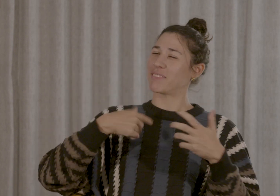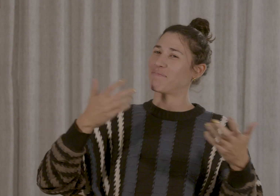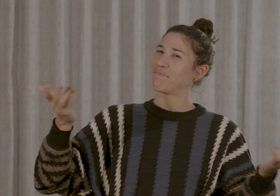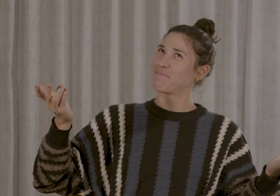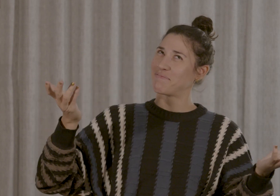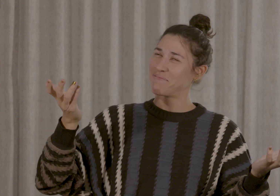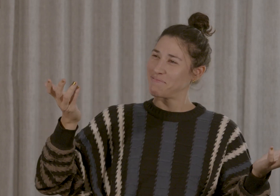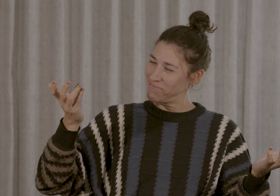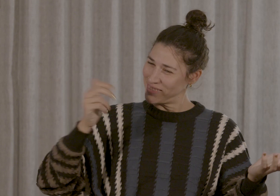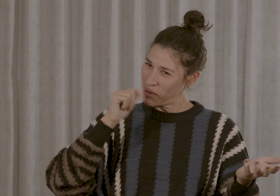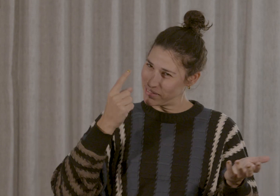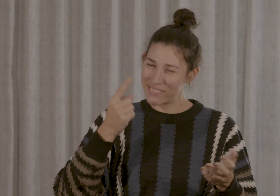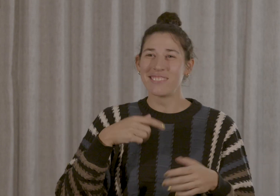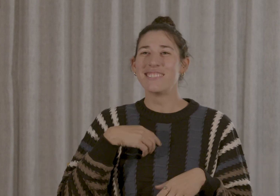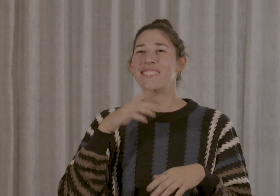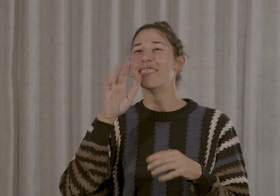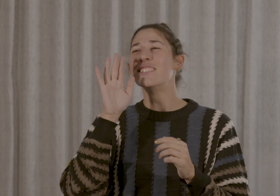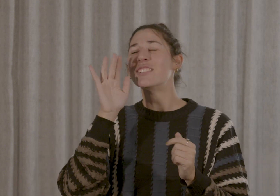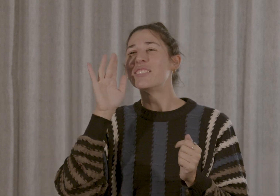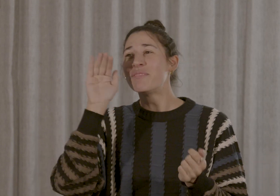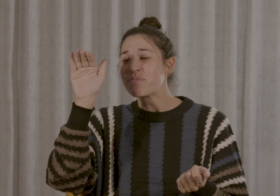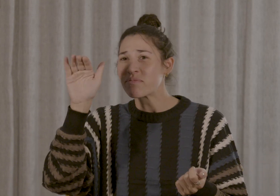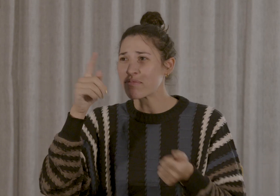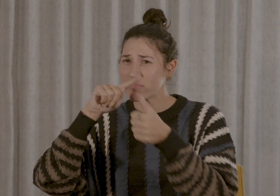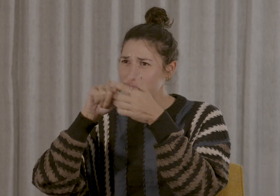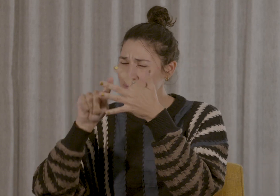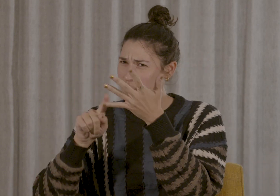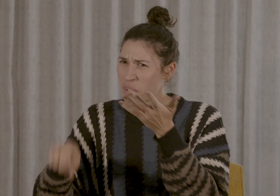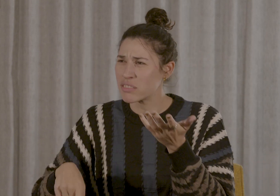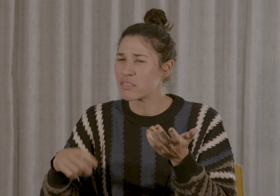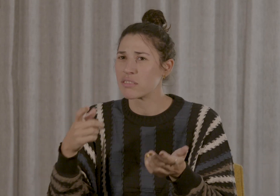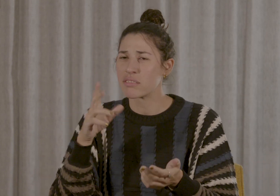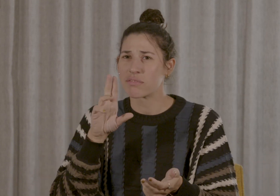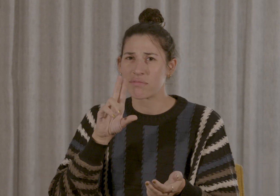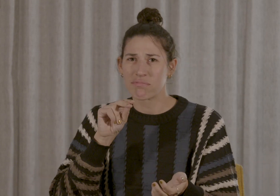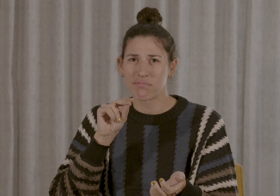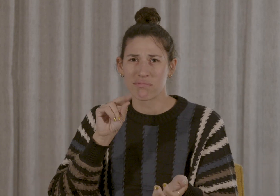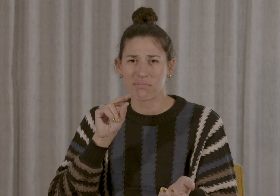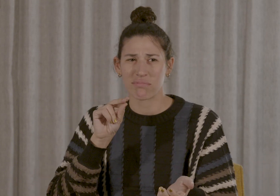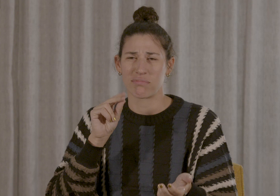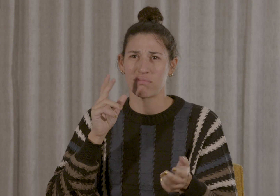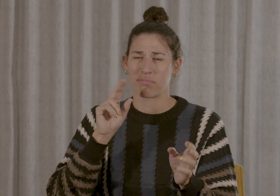that I would be easily accommodated, but that was not always the case. I reached out to discuss my required accommodations